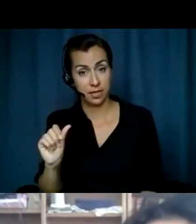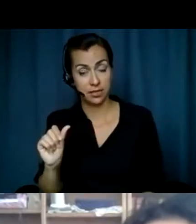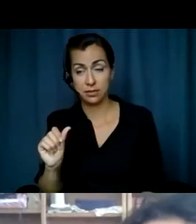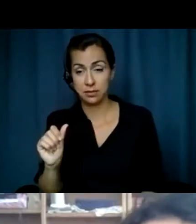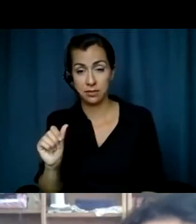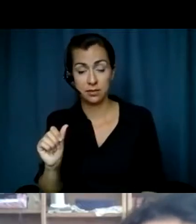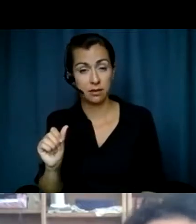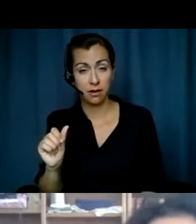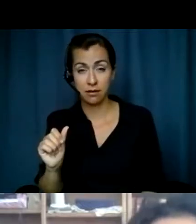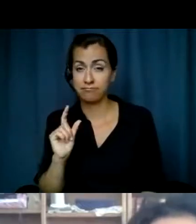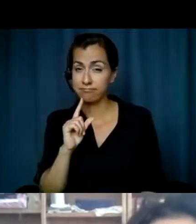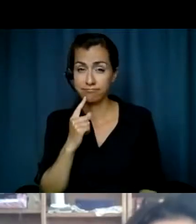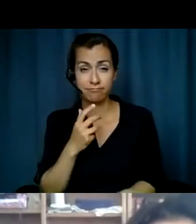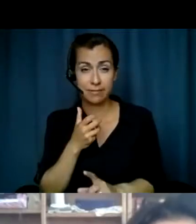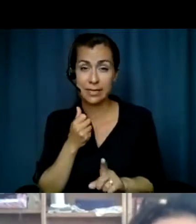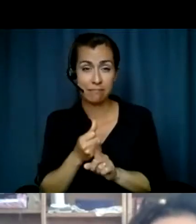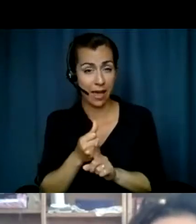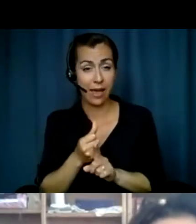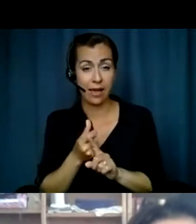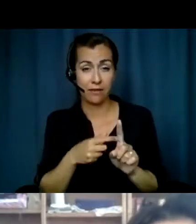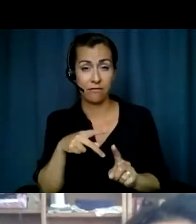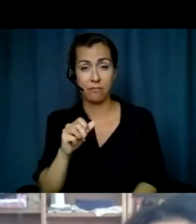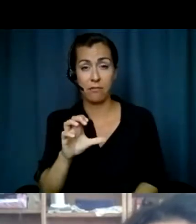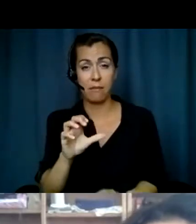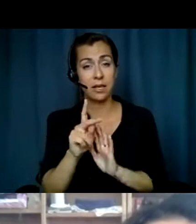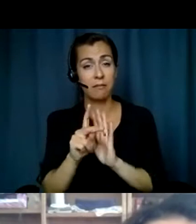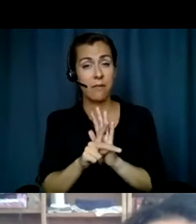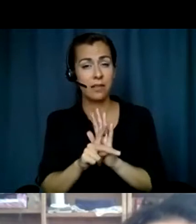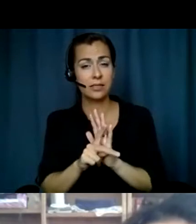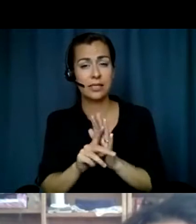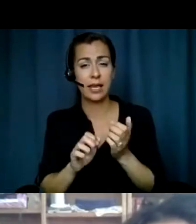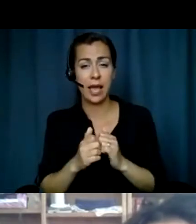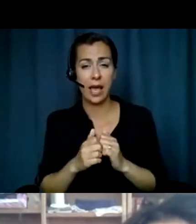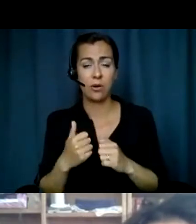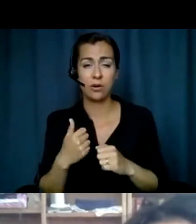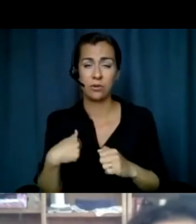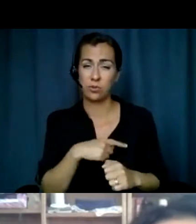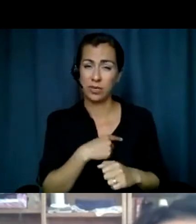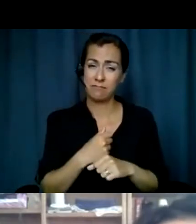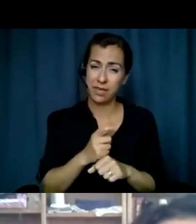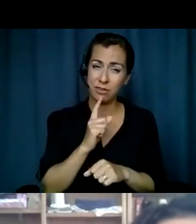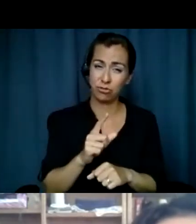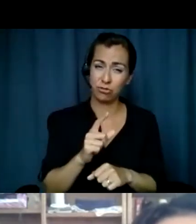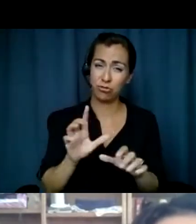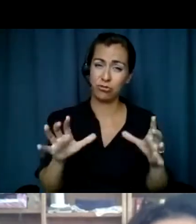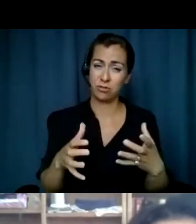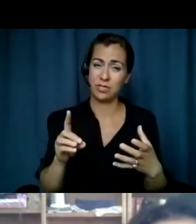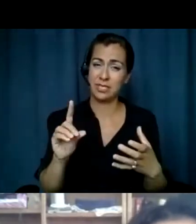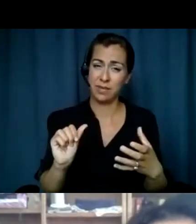like the future generations, getting them to get out and vote, and see the power of their voice?